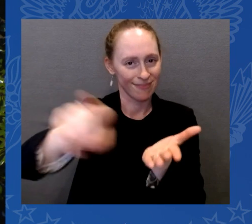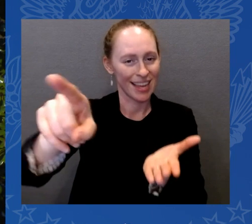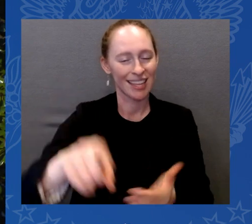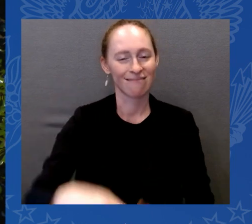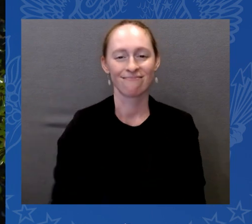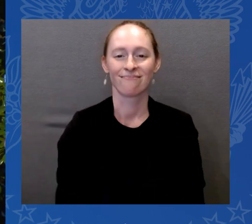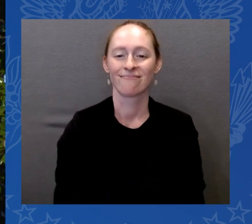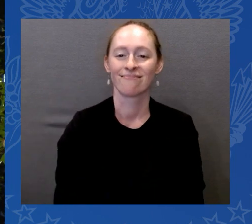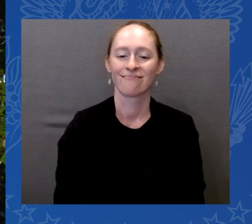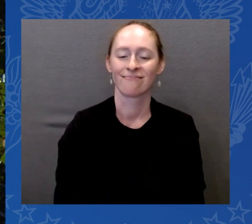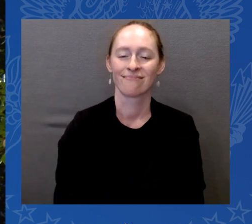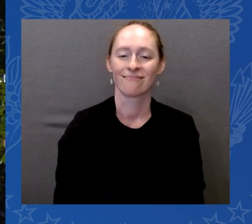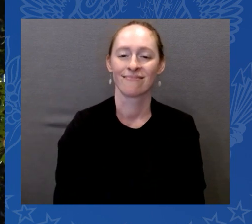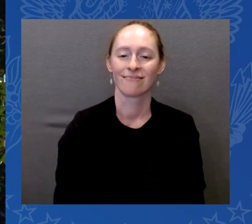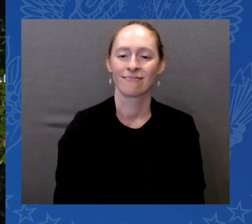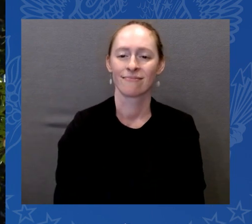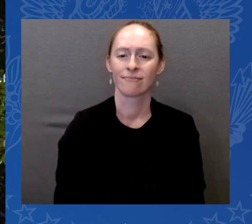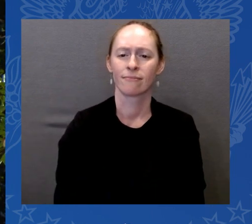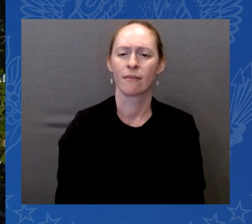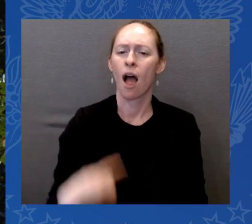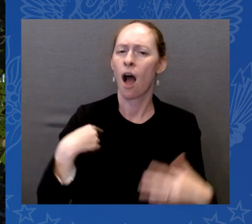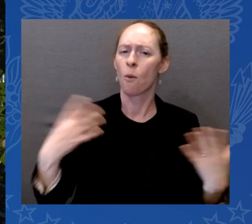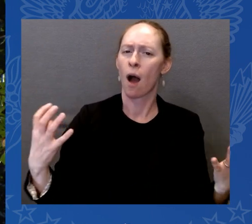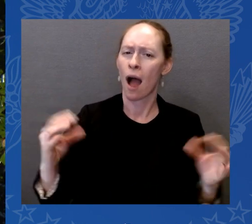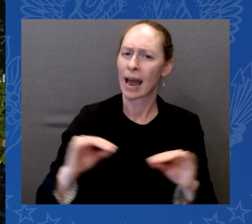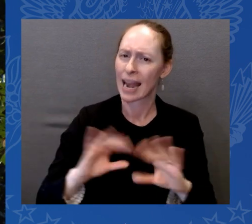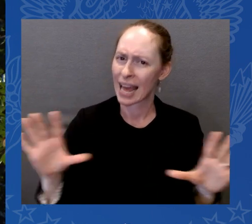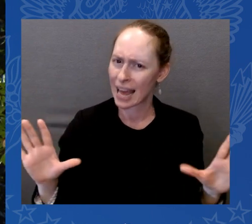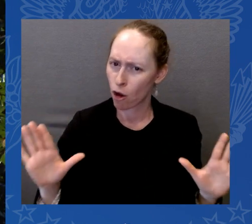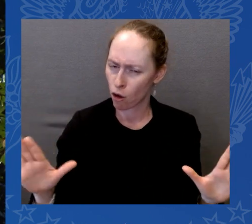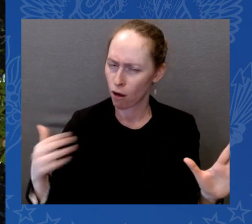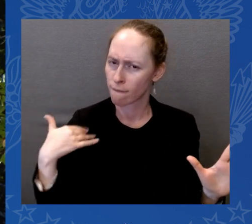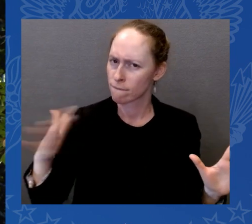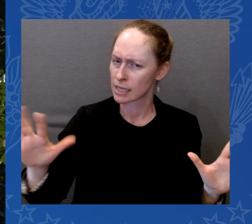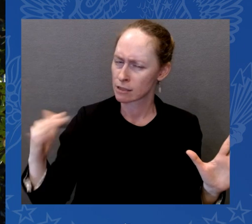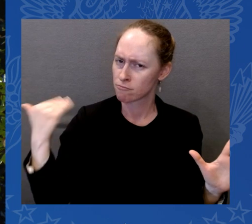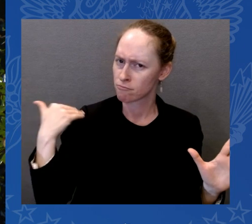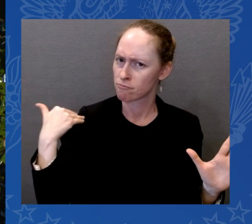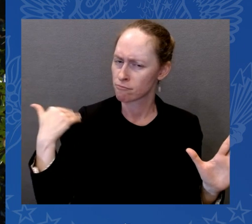I said when I was running, I said when I got elected, and I've said it every month since then --